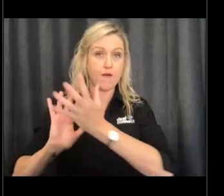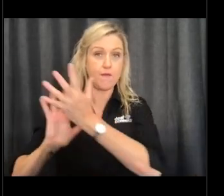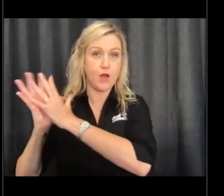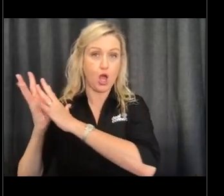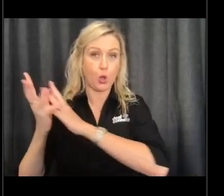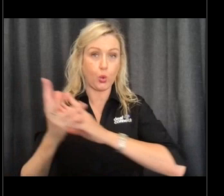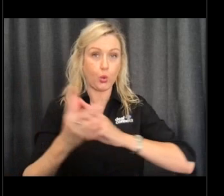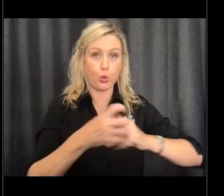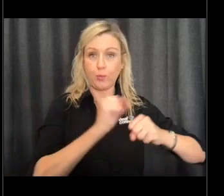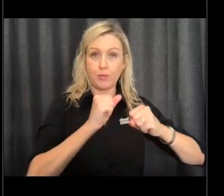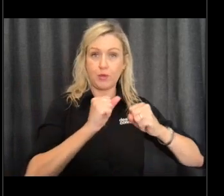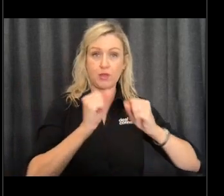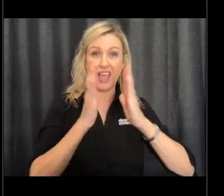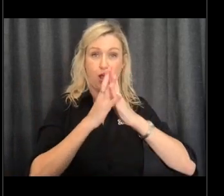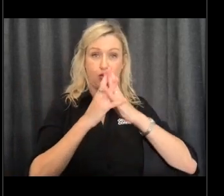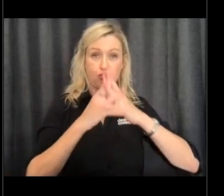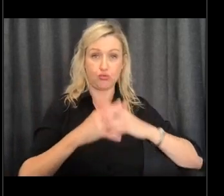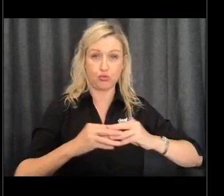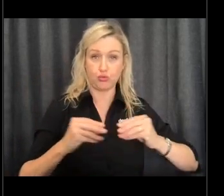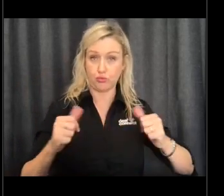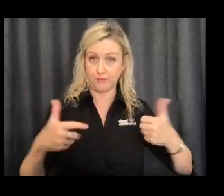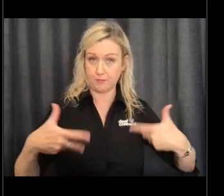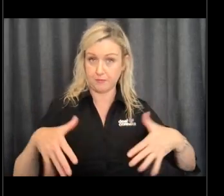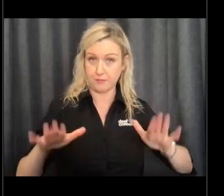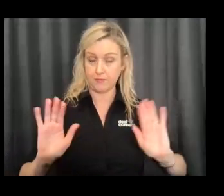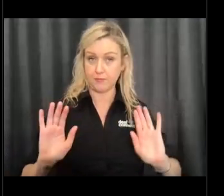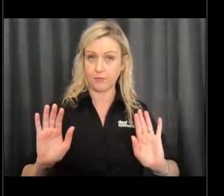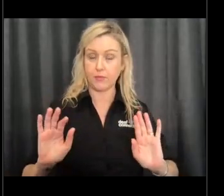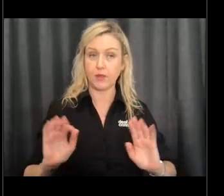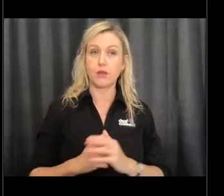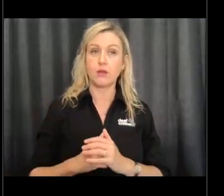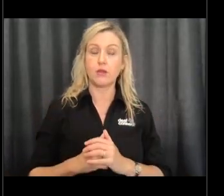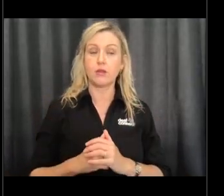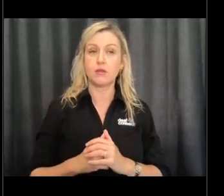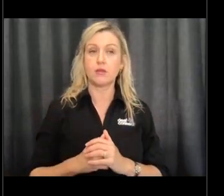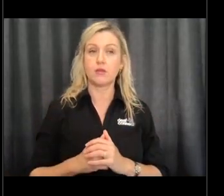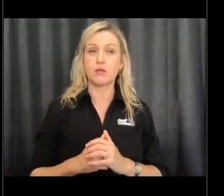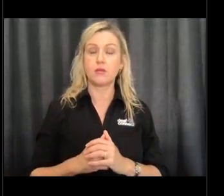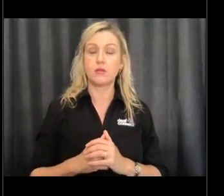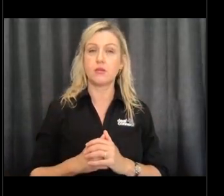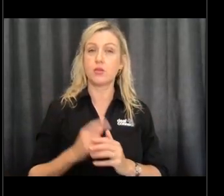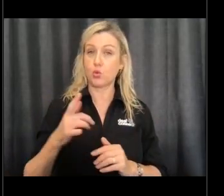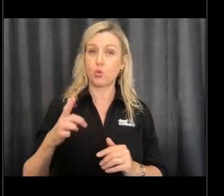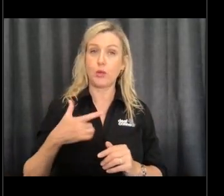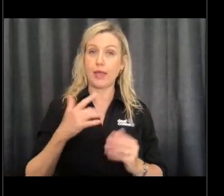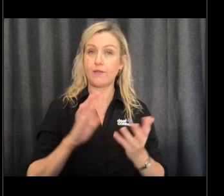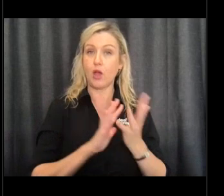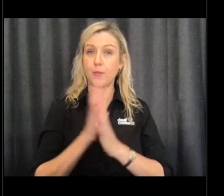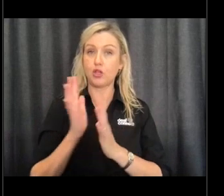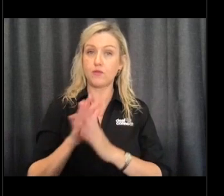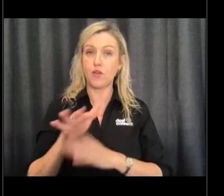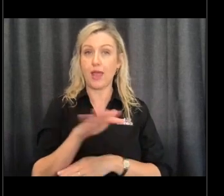your property and those of you in bushfire areas that's a terrible sight when there's